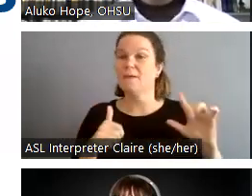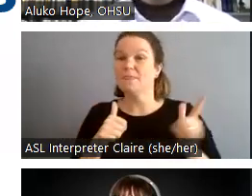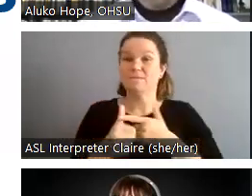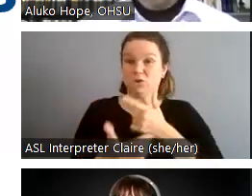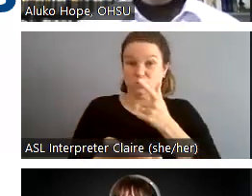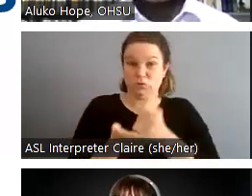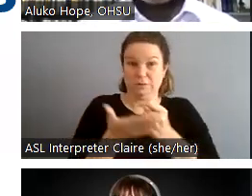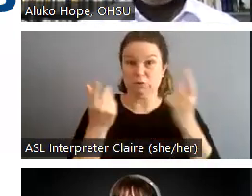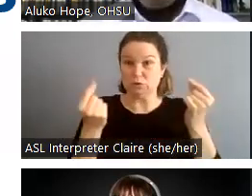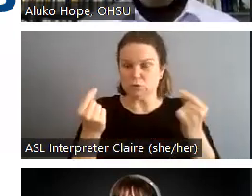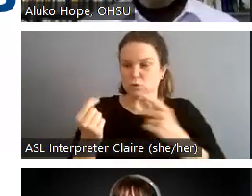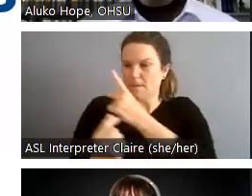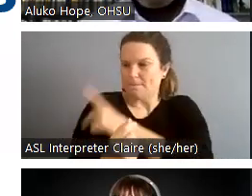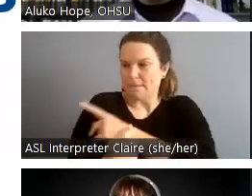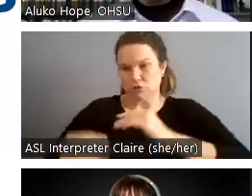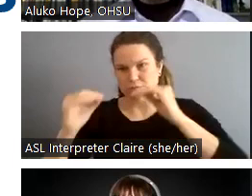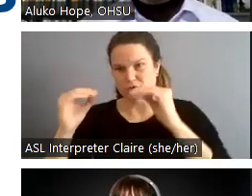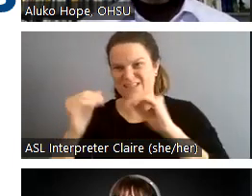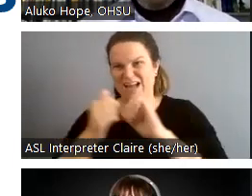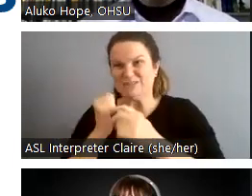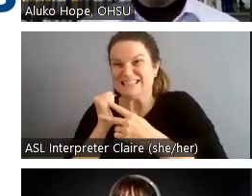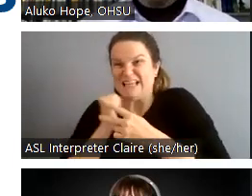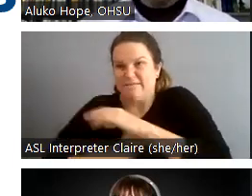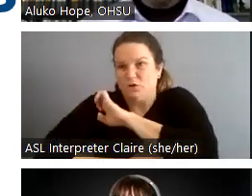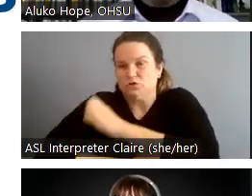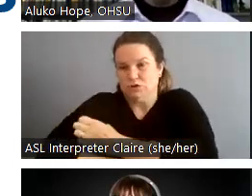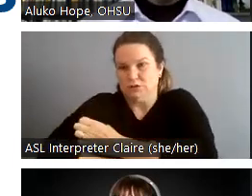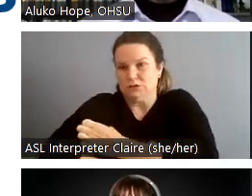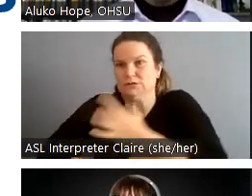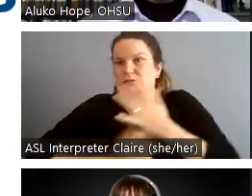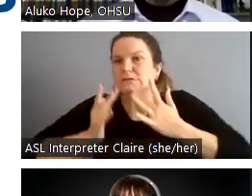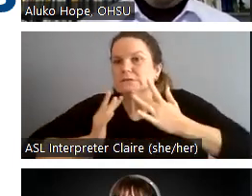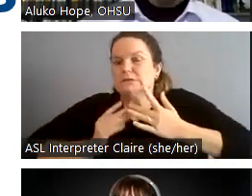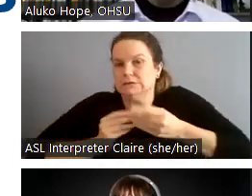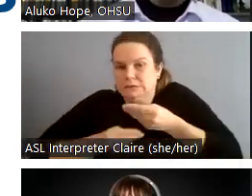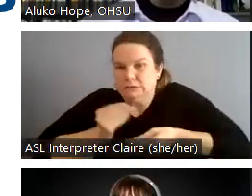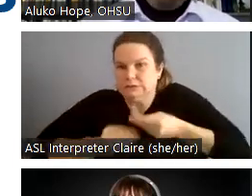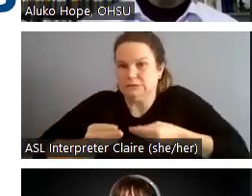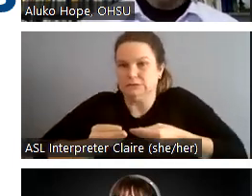patients how to conserve their energy, because this process, this illness, is not